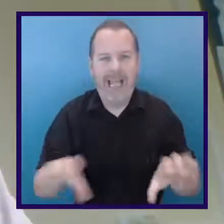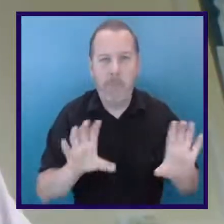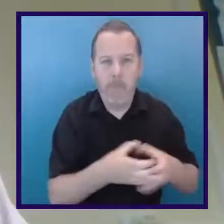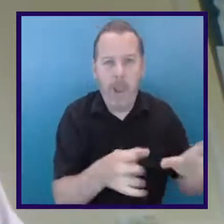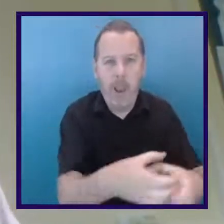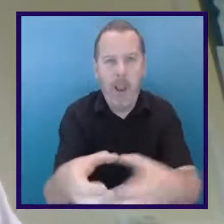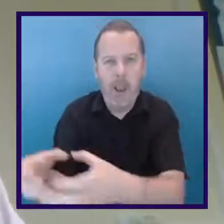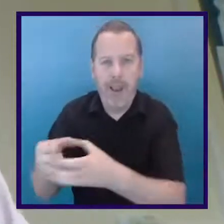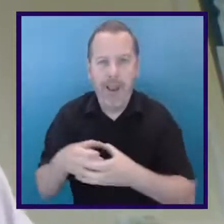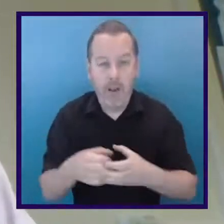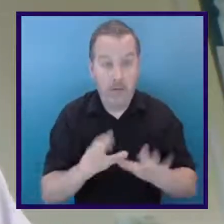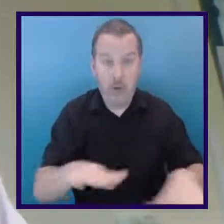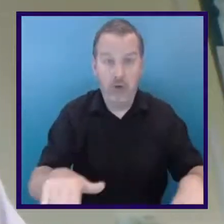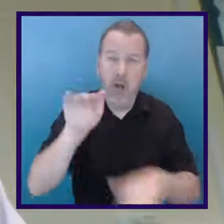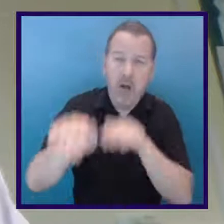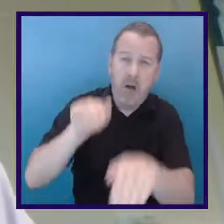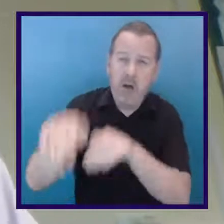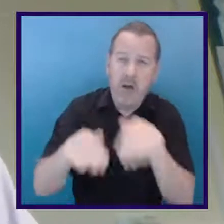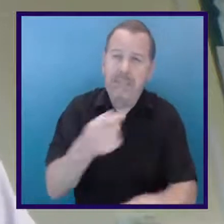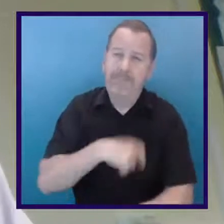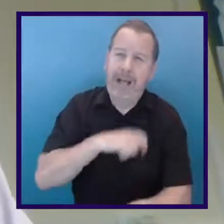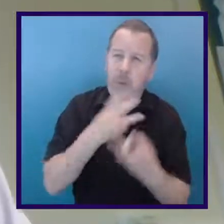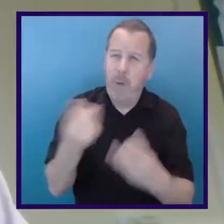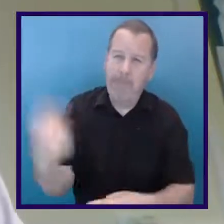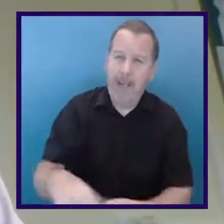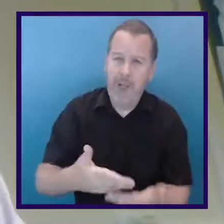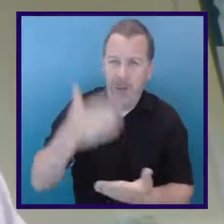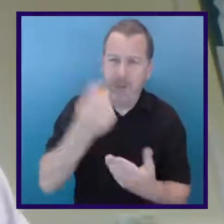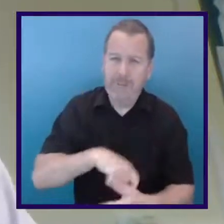Because we had Spanish as our main language. Children really enjoyed it.